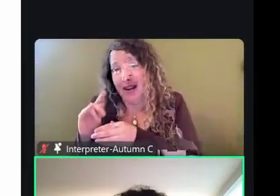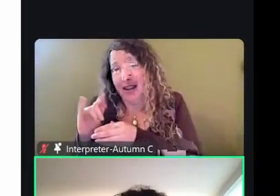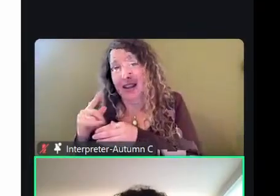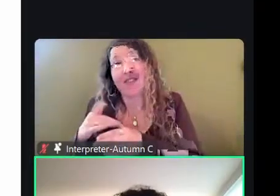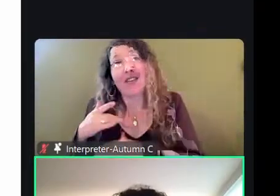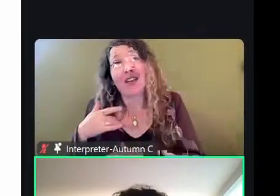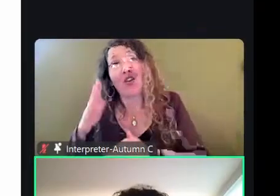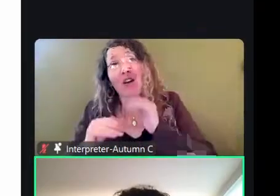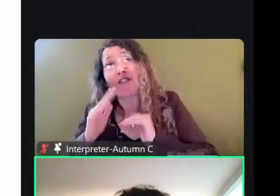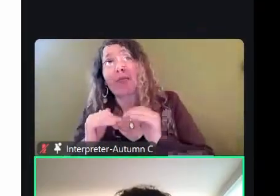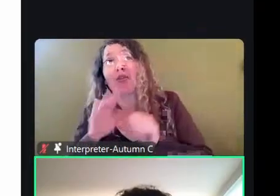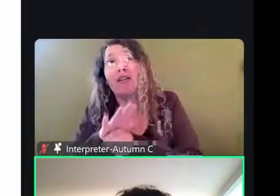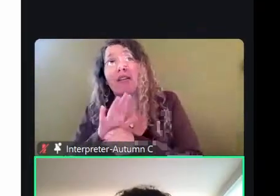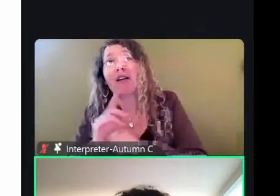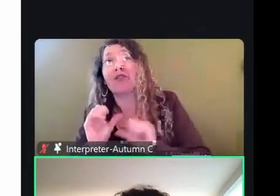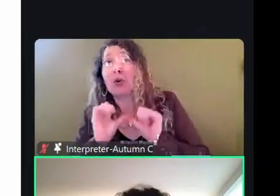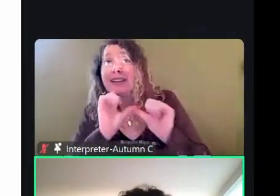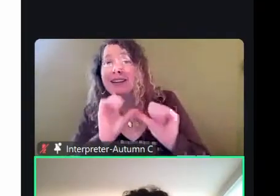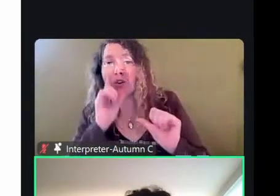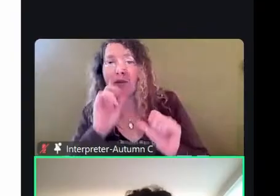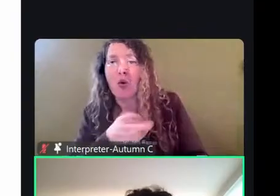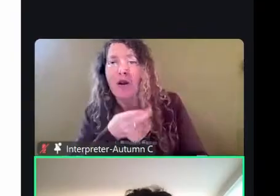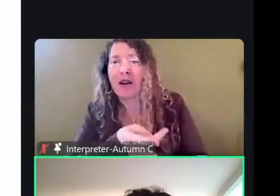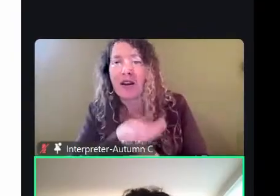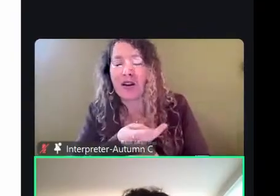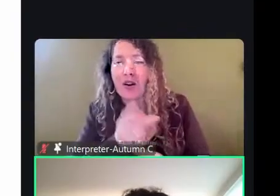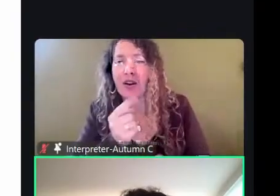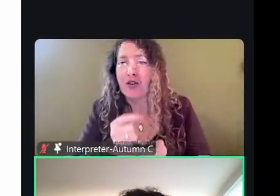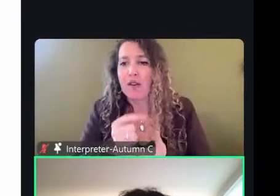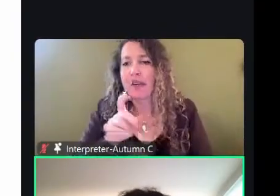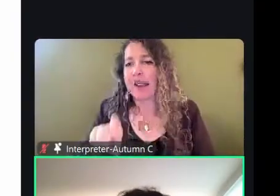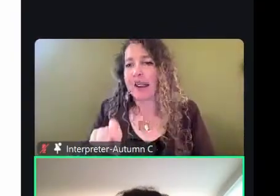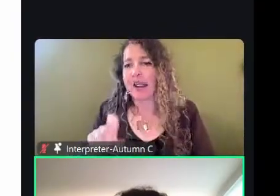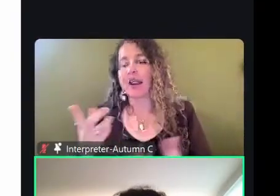continue to seek the treatment that they need or to initiate certain kinds of treatment that they need.